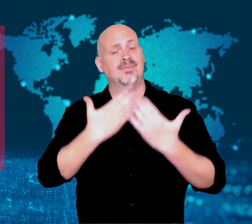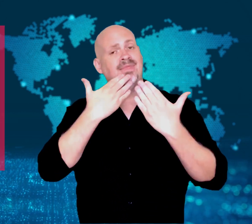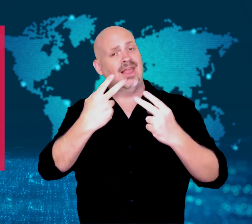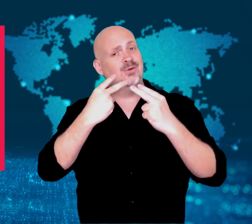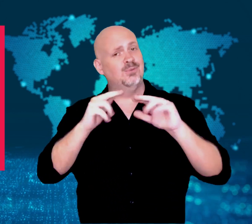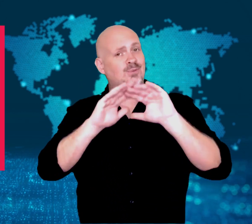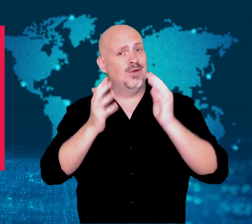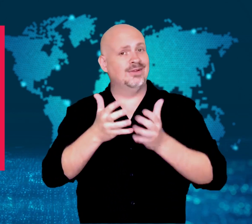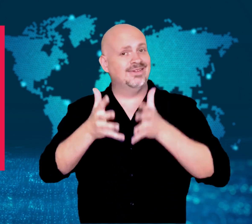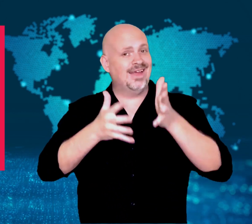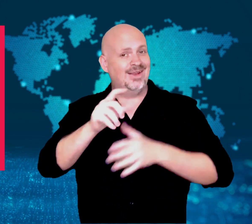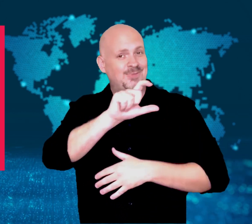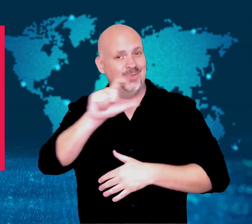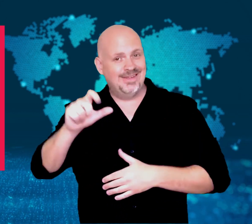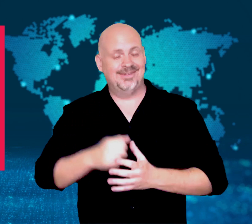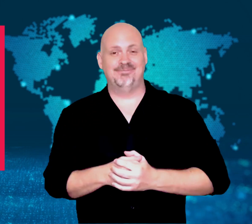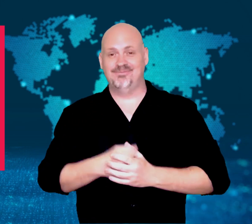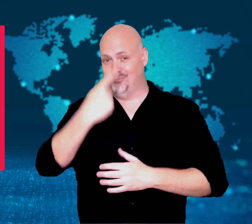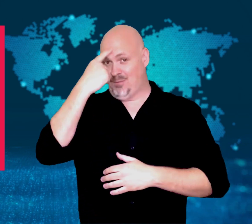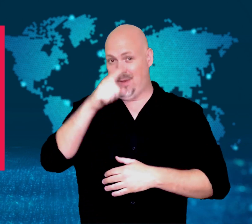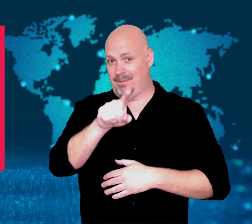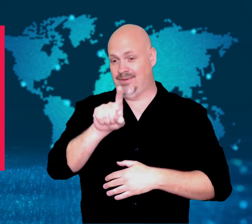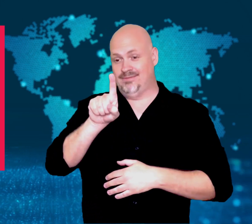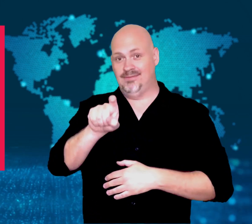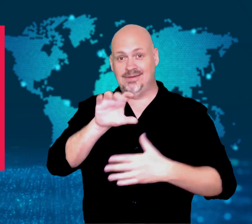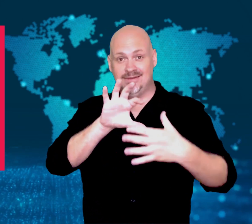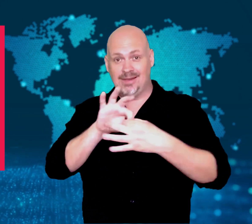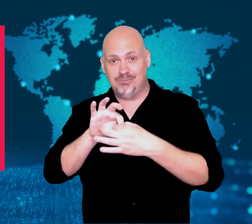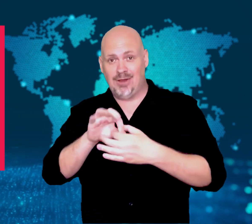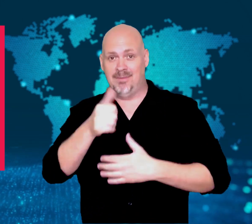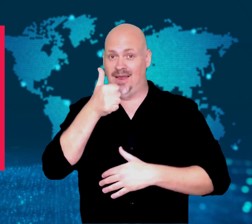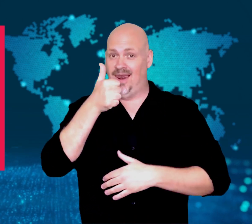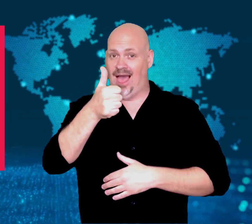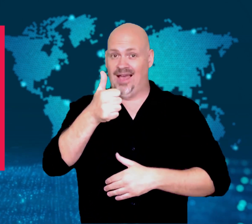Thank you for watching WorldSign Week. Don't forget to subscribe, like,